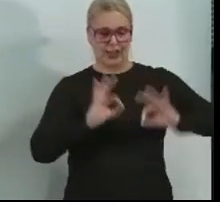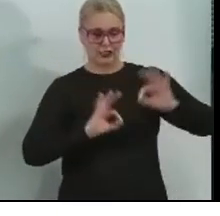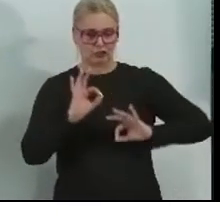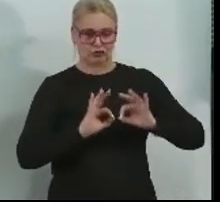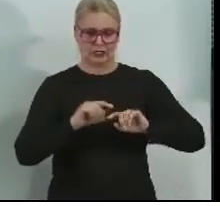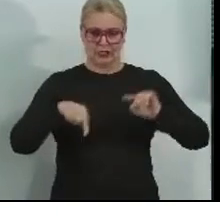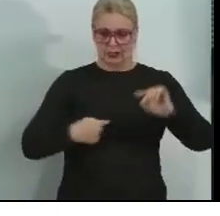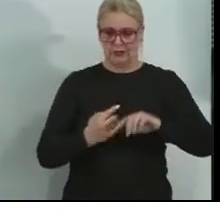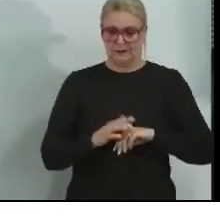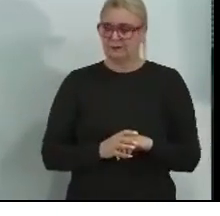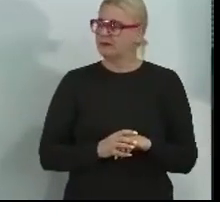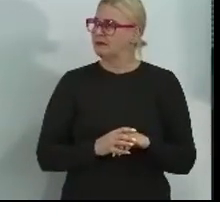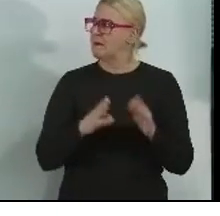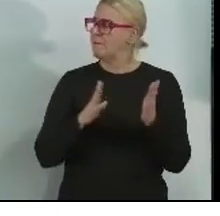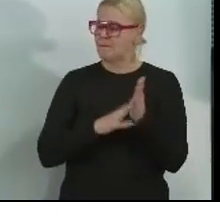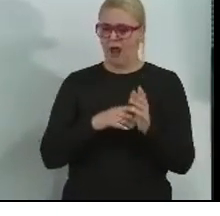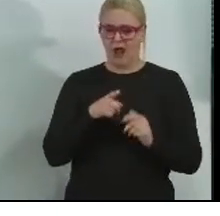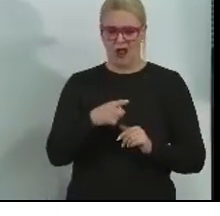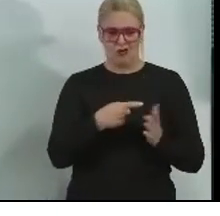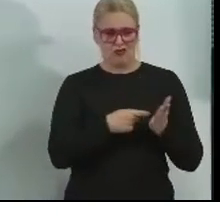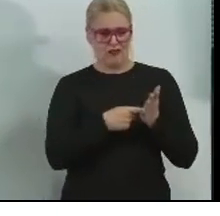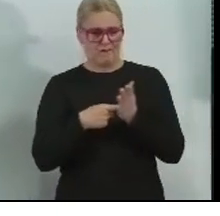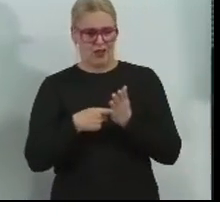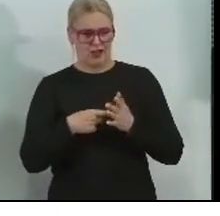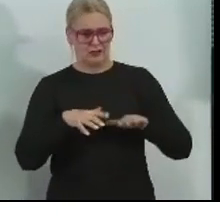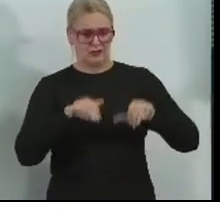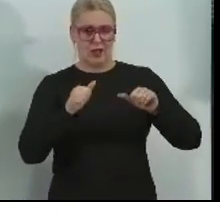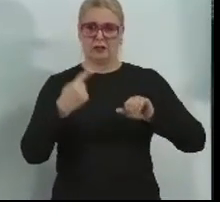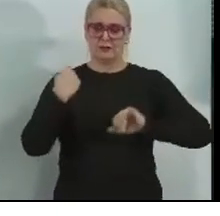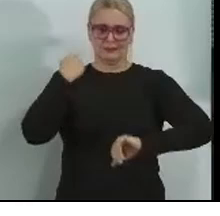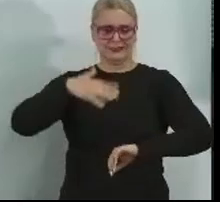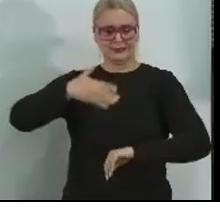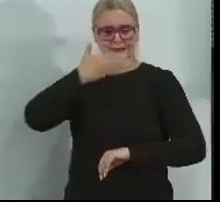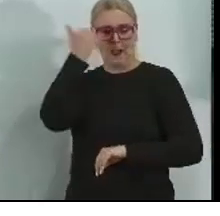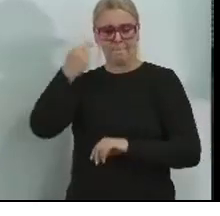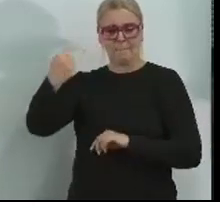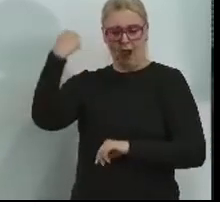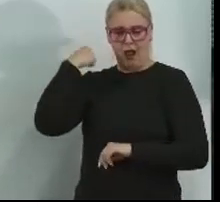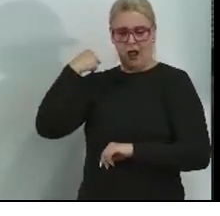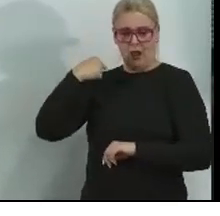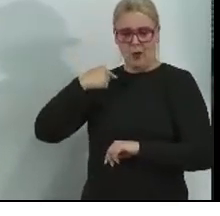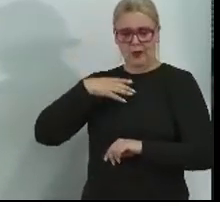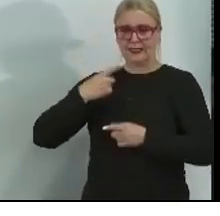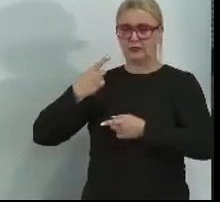before that for the planning of this, of, of that, that campaign and where we really began.